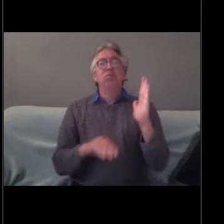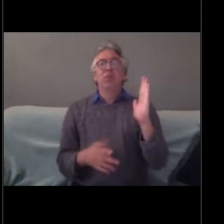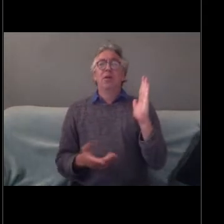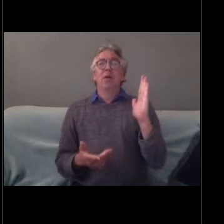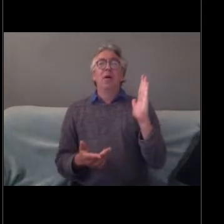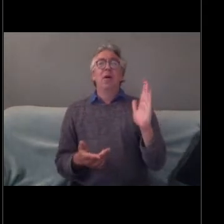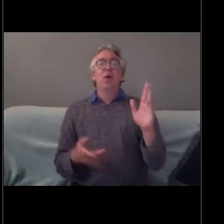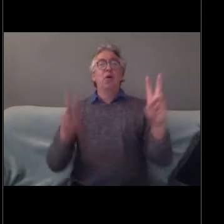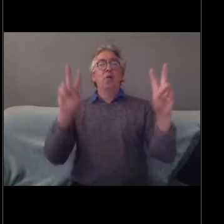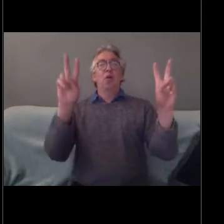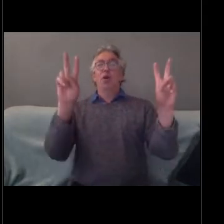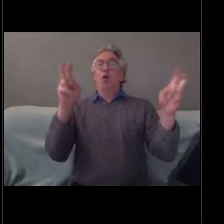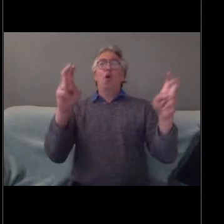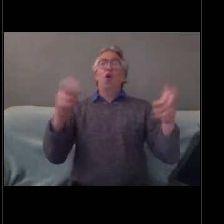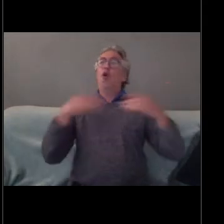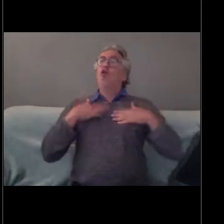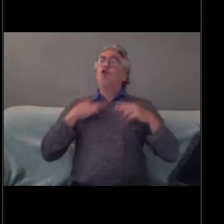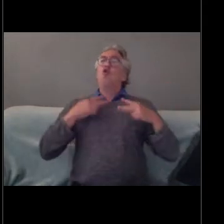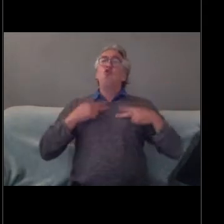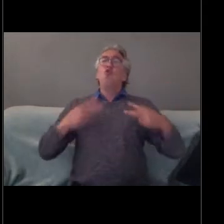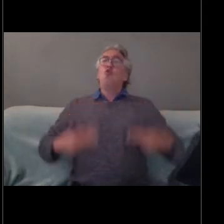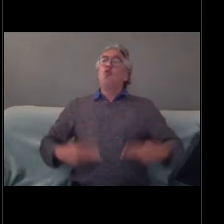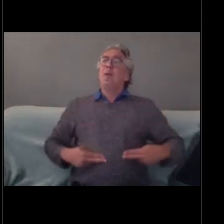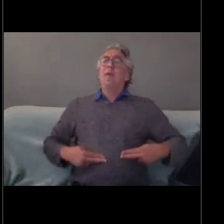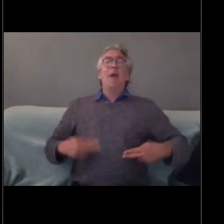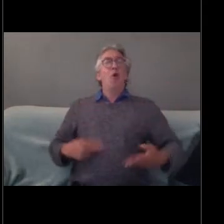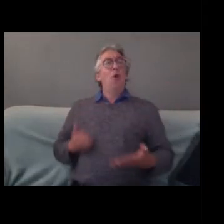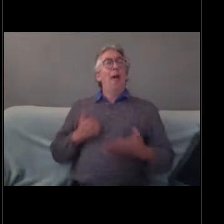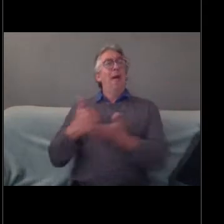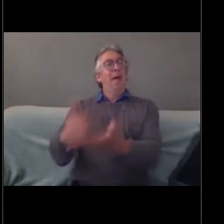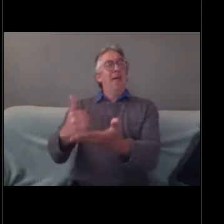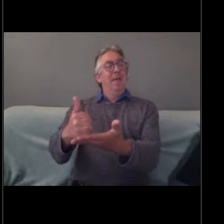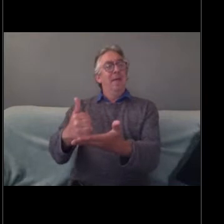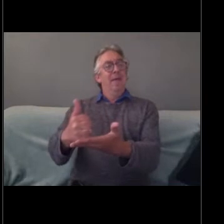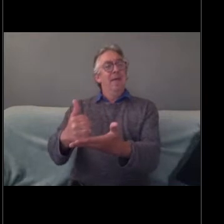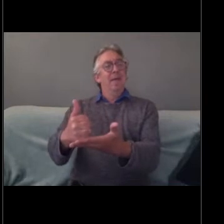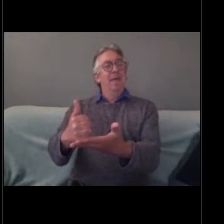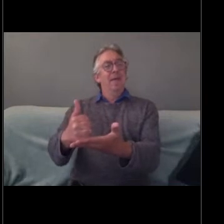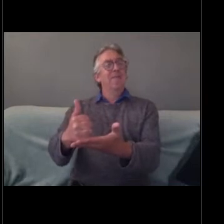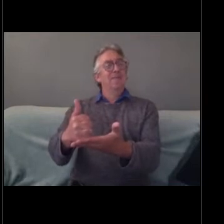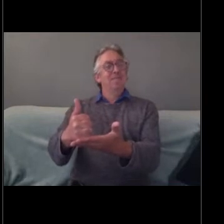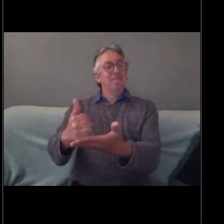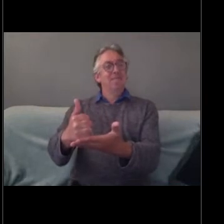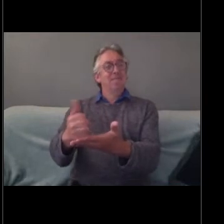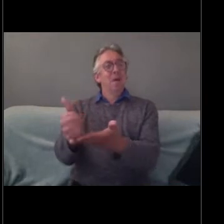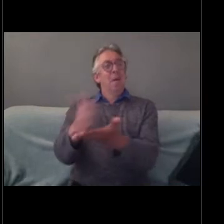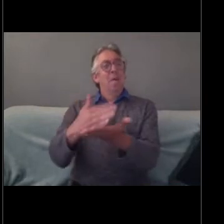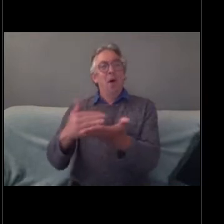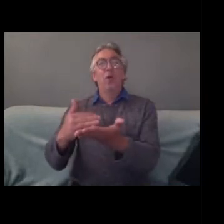that is part of the Corp, we need to marry the aid volunteer initiative